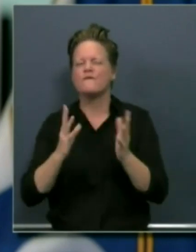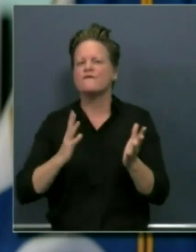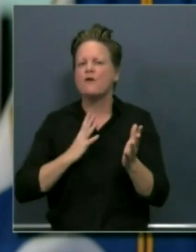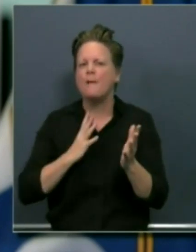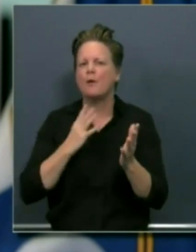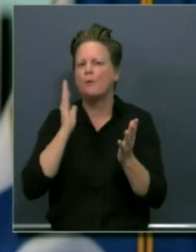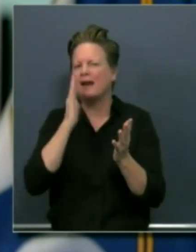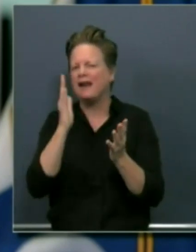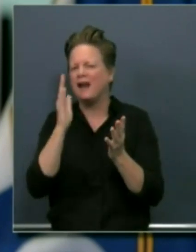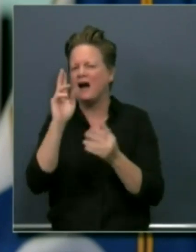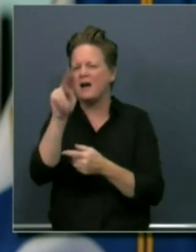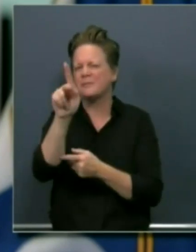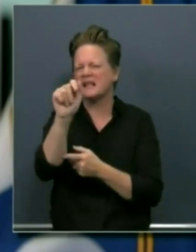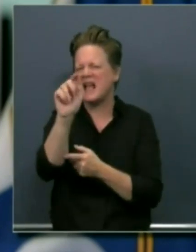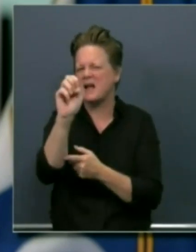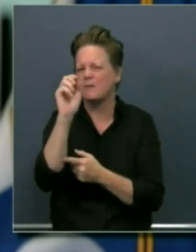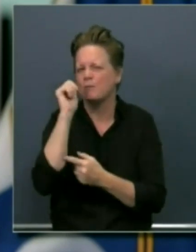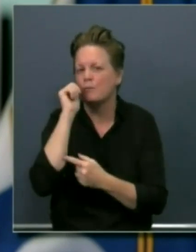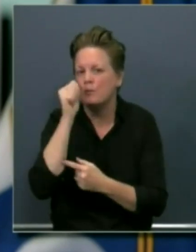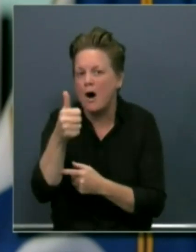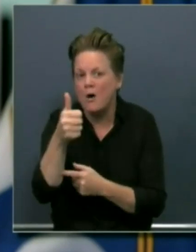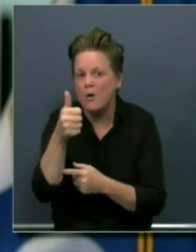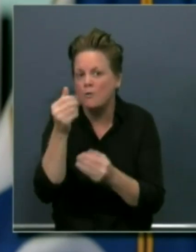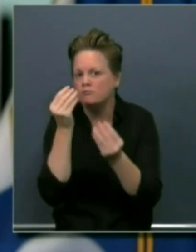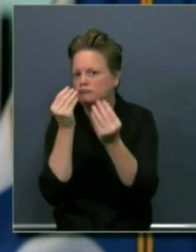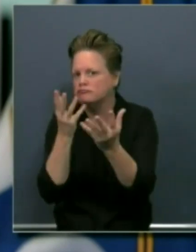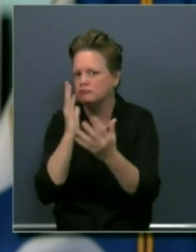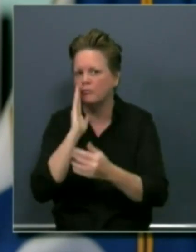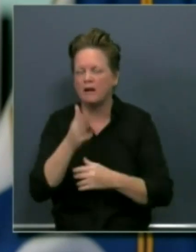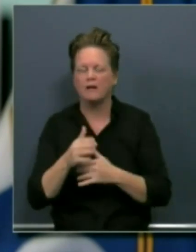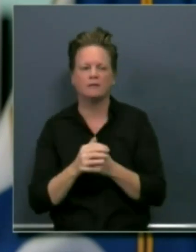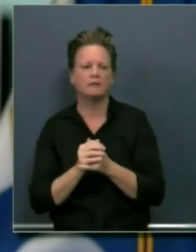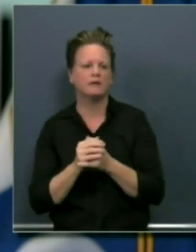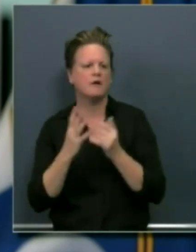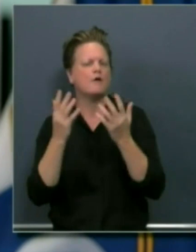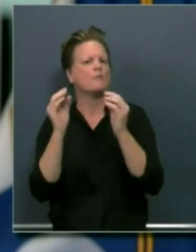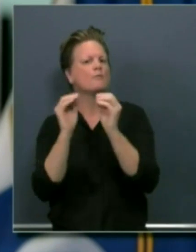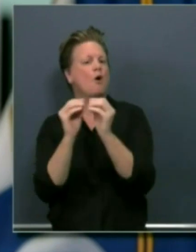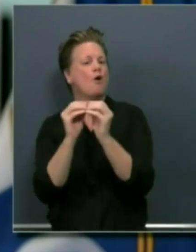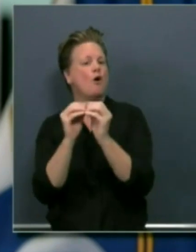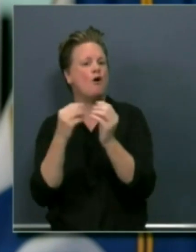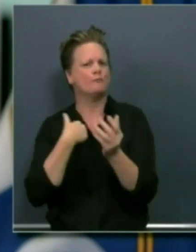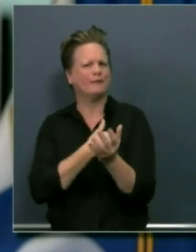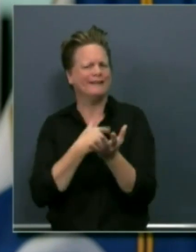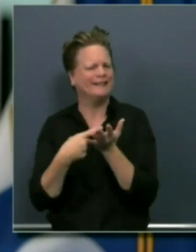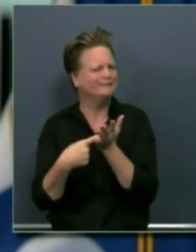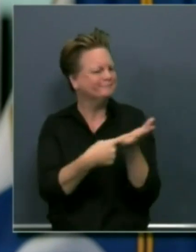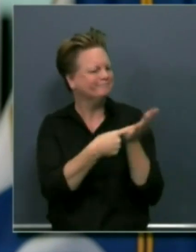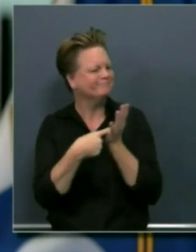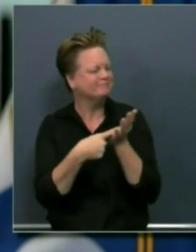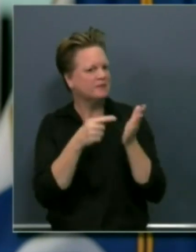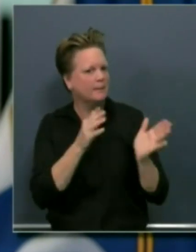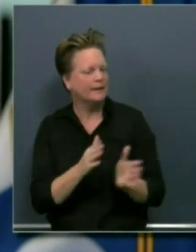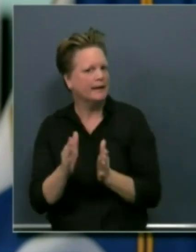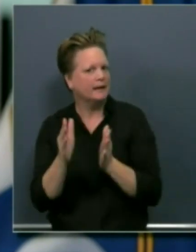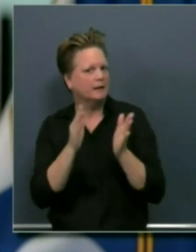IN TERMS OF THOSE GUIDELINES BEING A LITTLE BIT MORE FORMALIZED THOSE COME OUT.